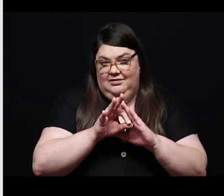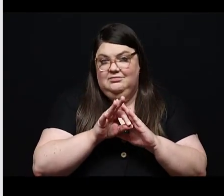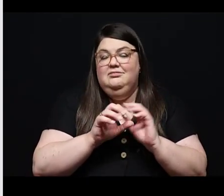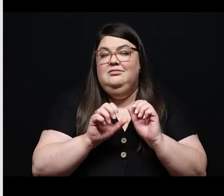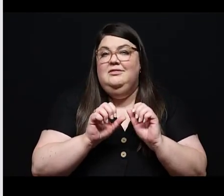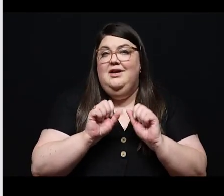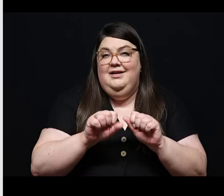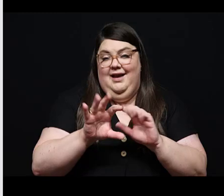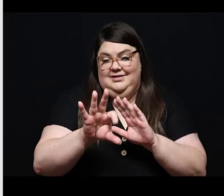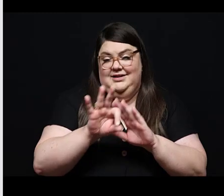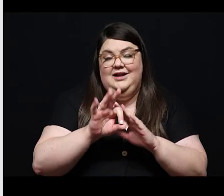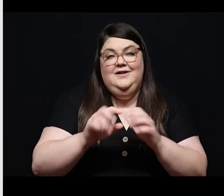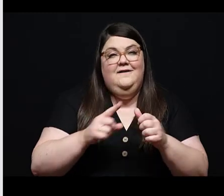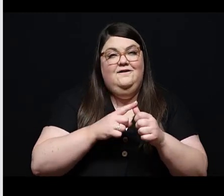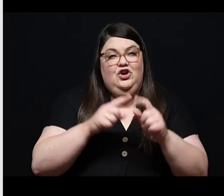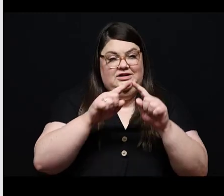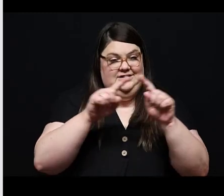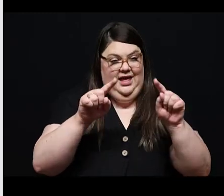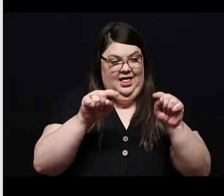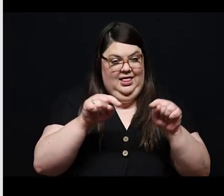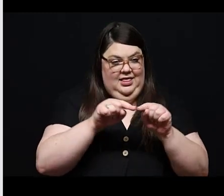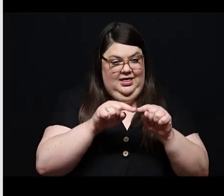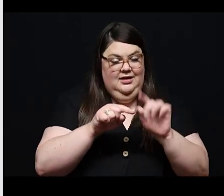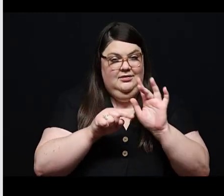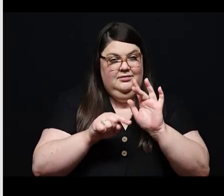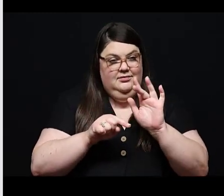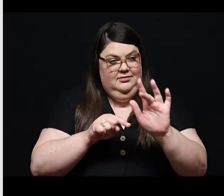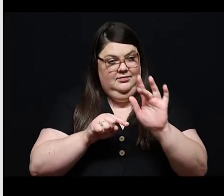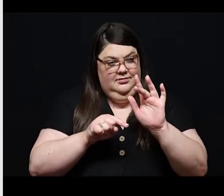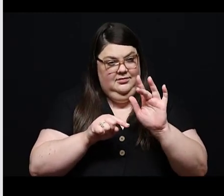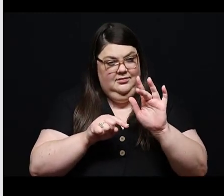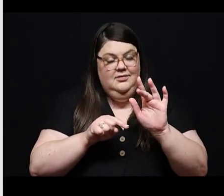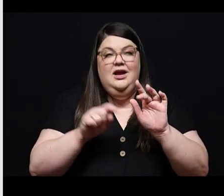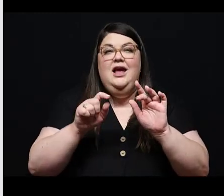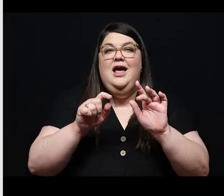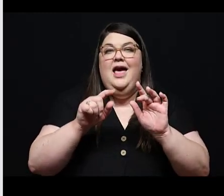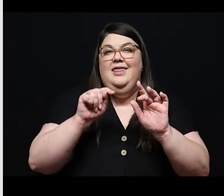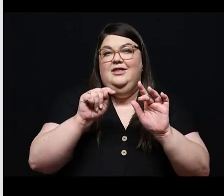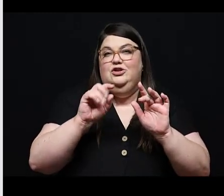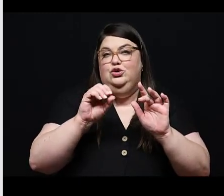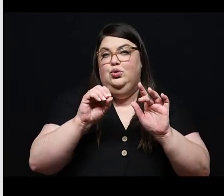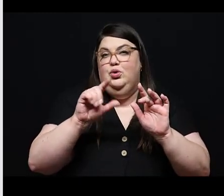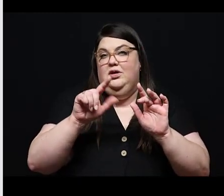Select the first cell in the table. The tables tool tab will appear in the top navigation